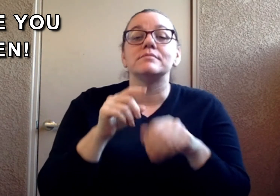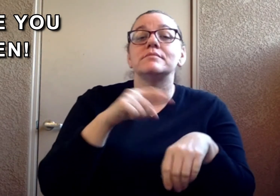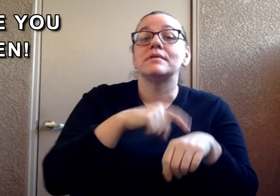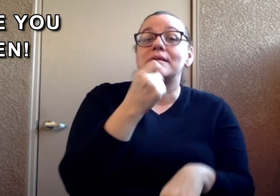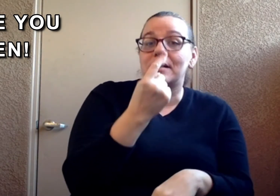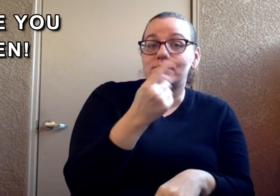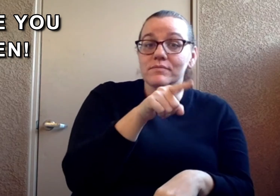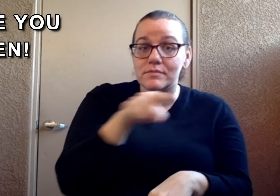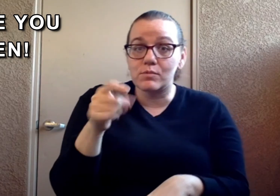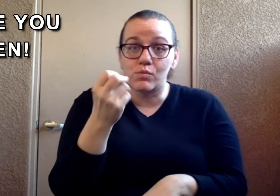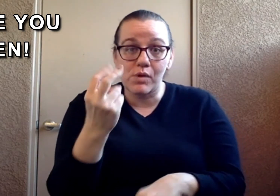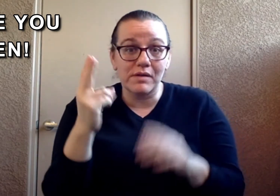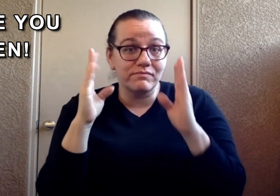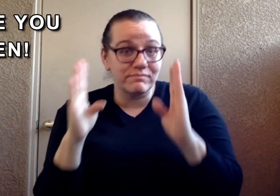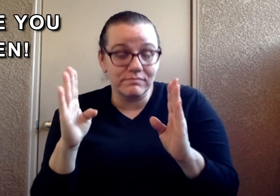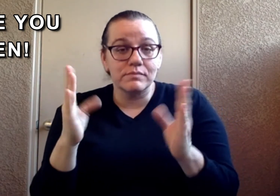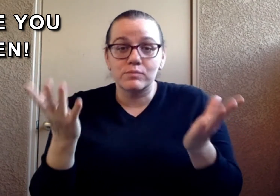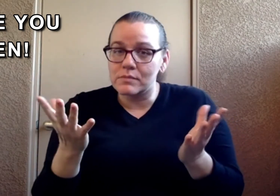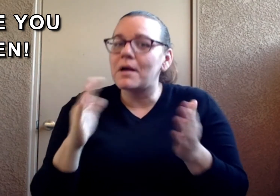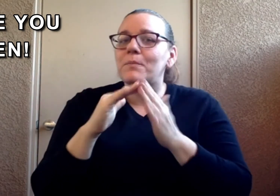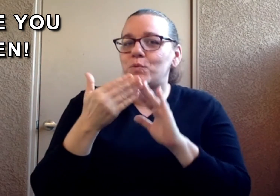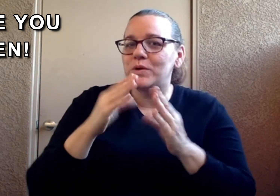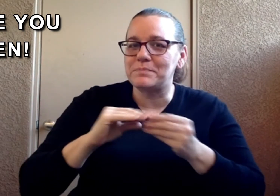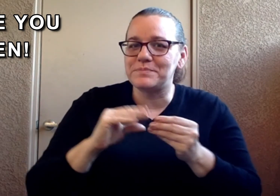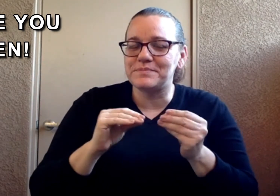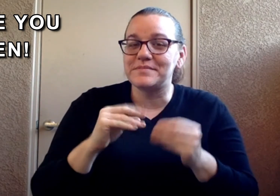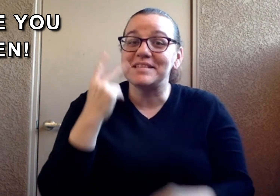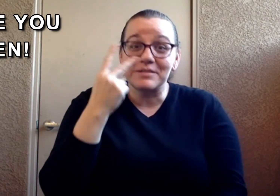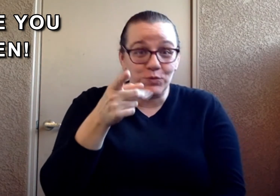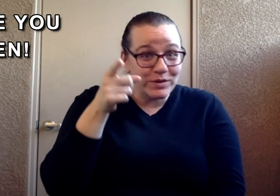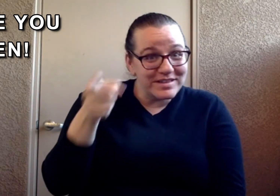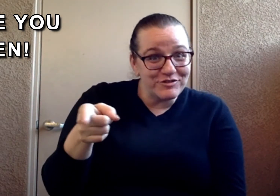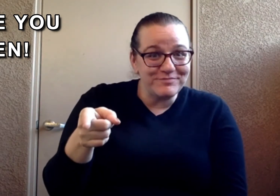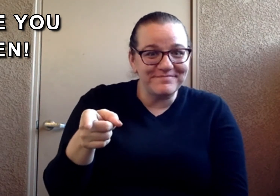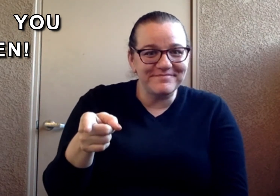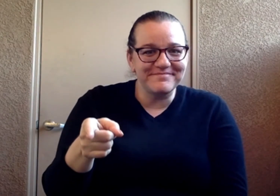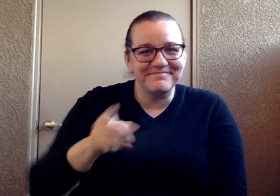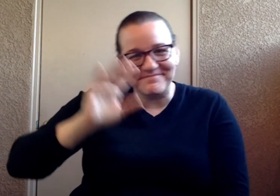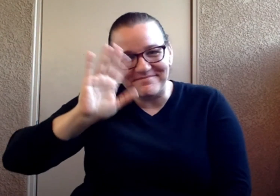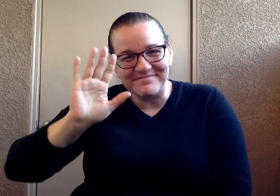11 am to 12 pm for Community Comments See you there! Bye!